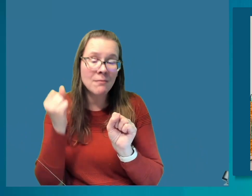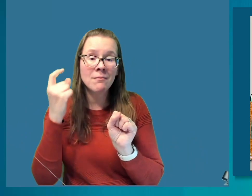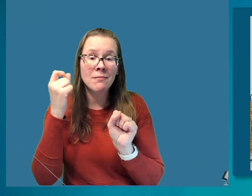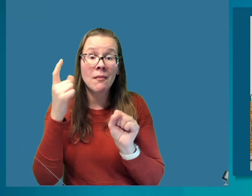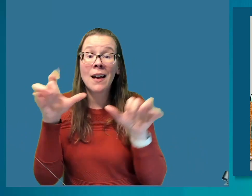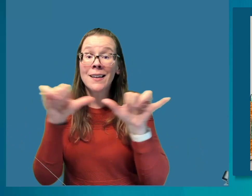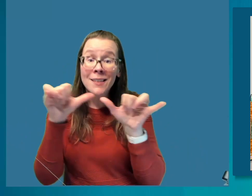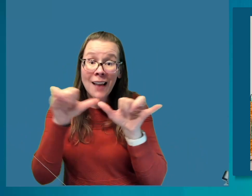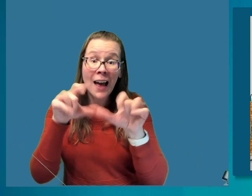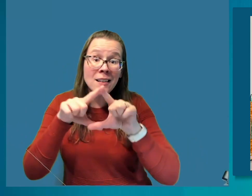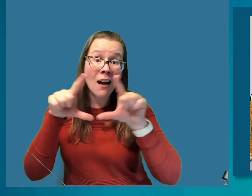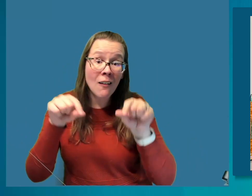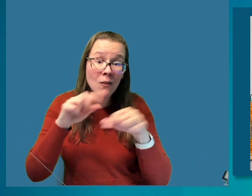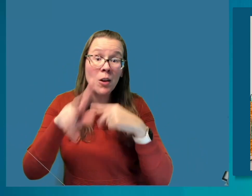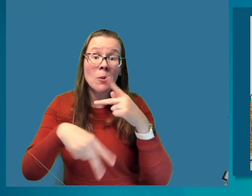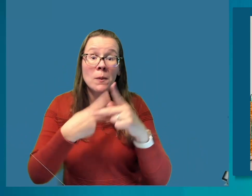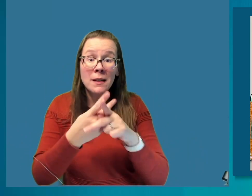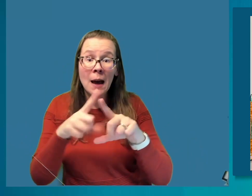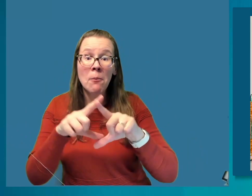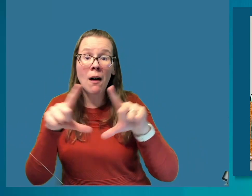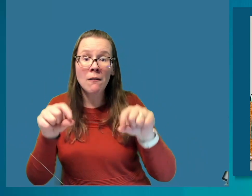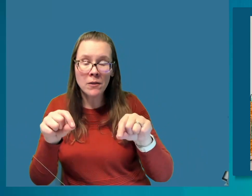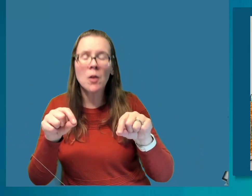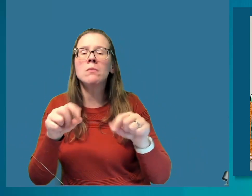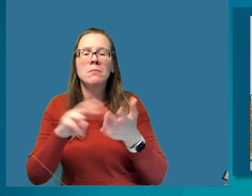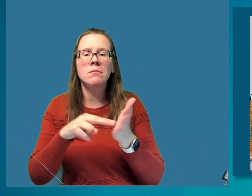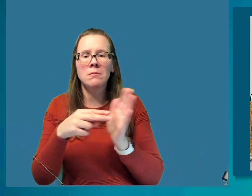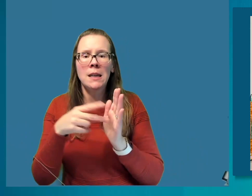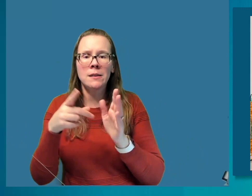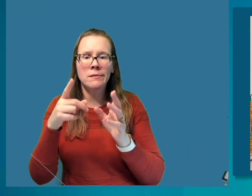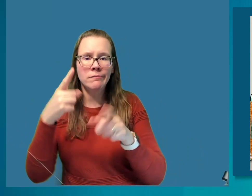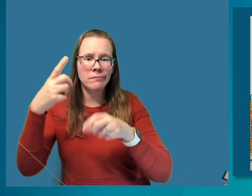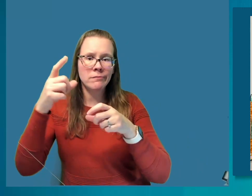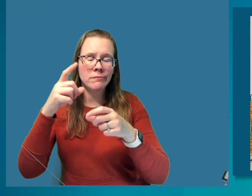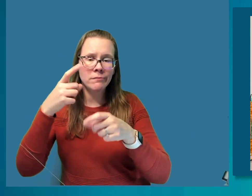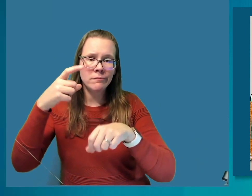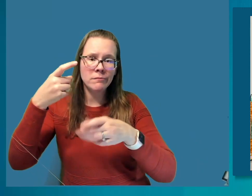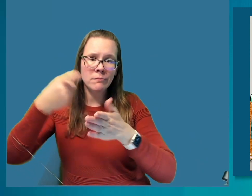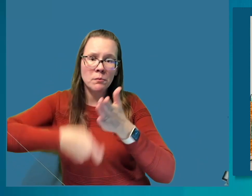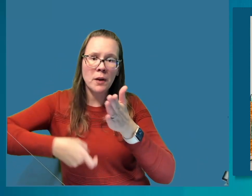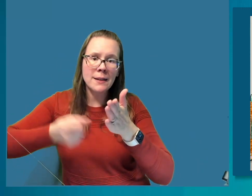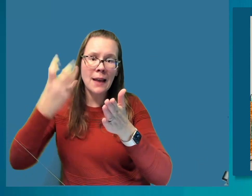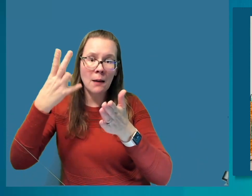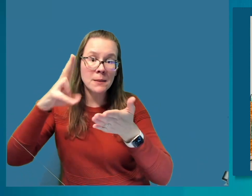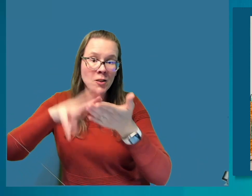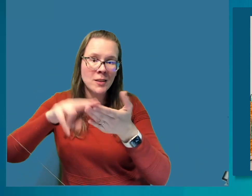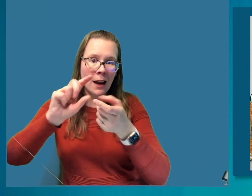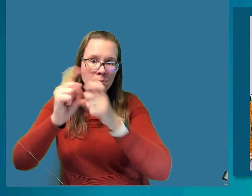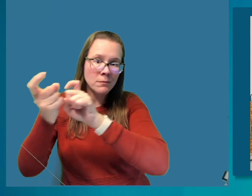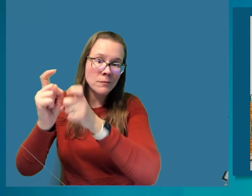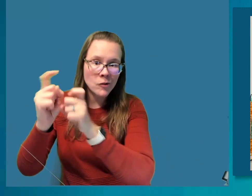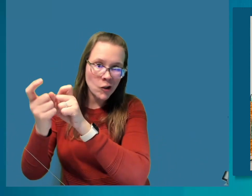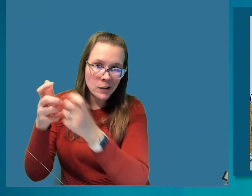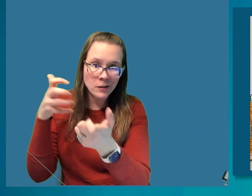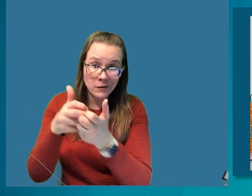just providing a little more safety for your postcard as it goes out into the world. Now,